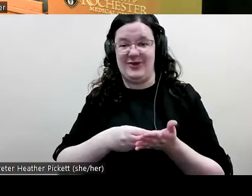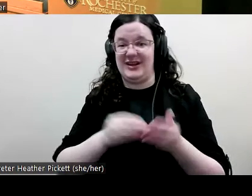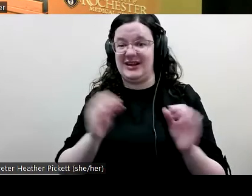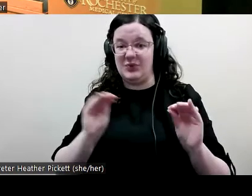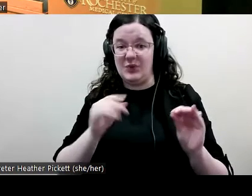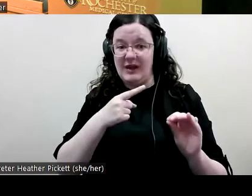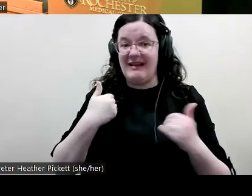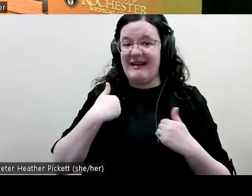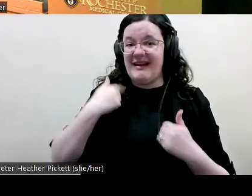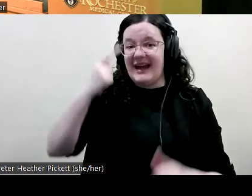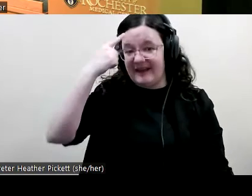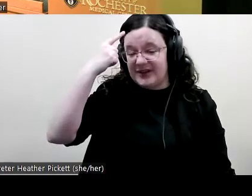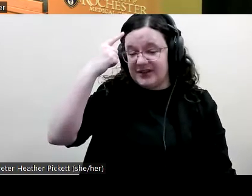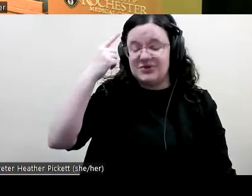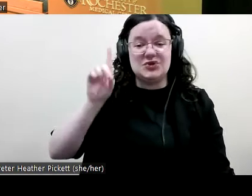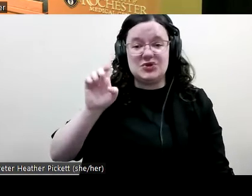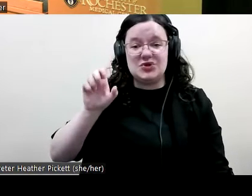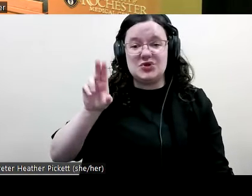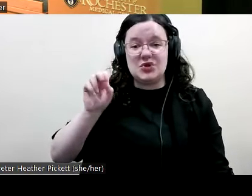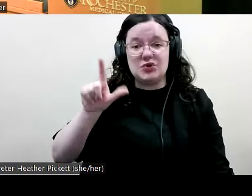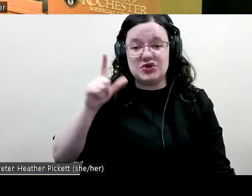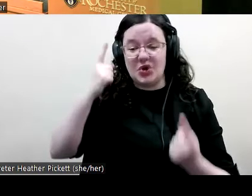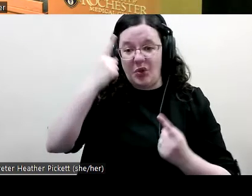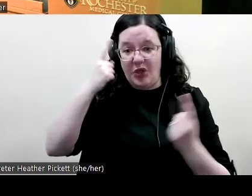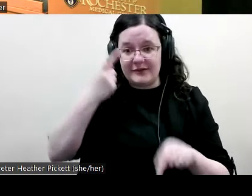depended on it and the case manager is saying to them you're an adult you should move out of